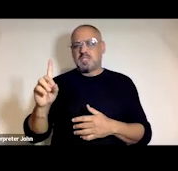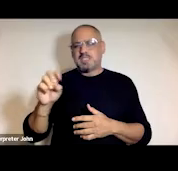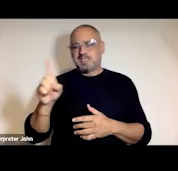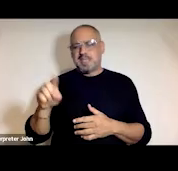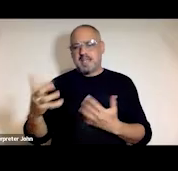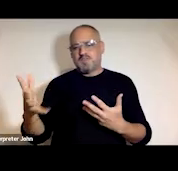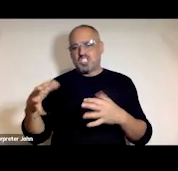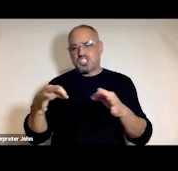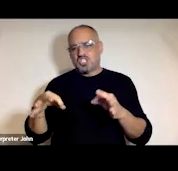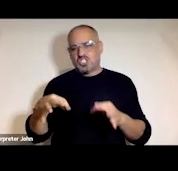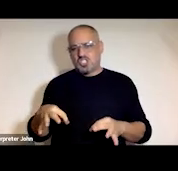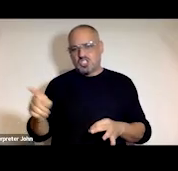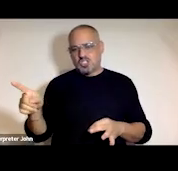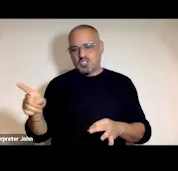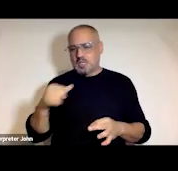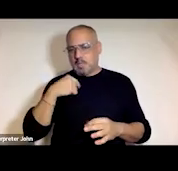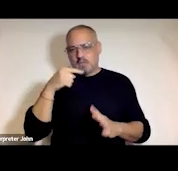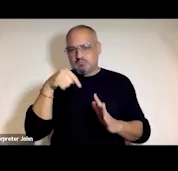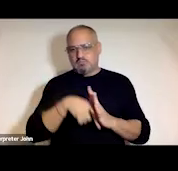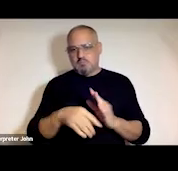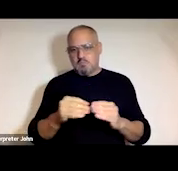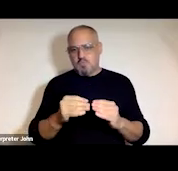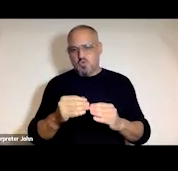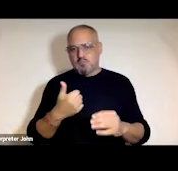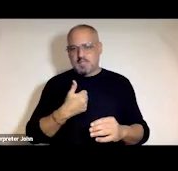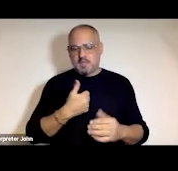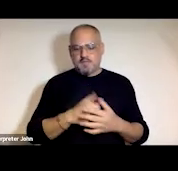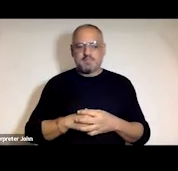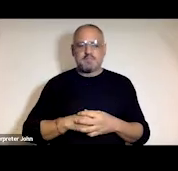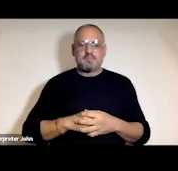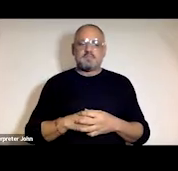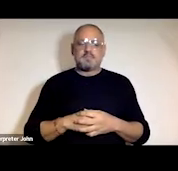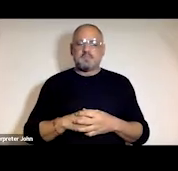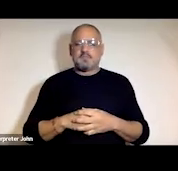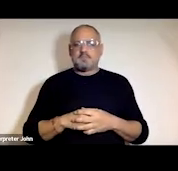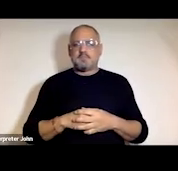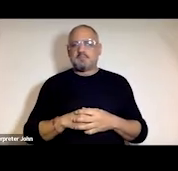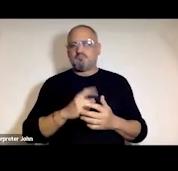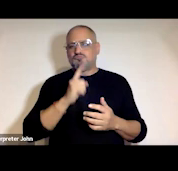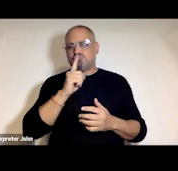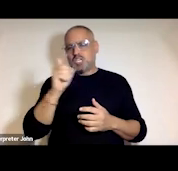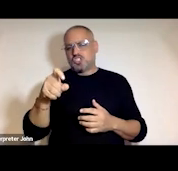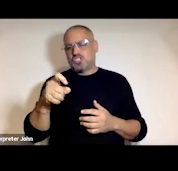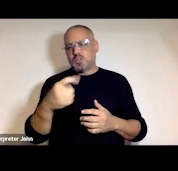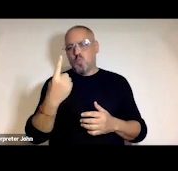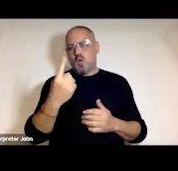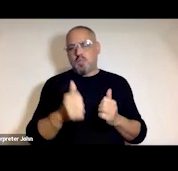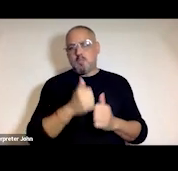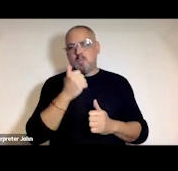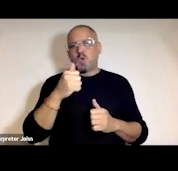so I won't go into great detail about it, but this really should be one of the most detailed